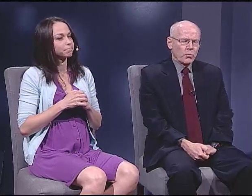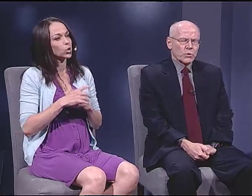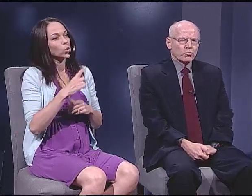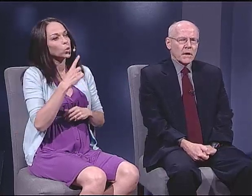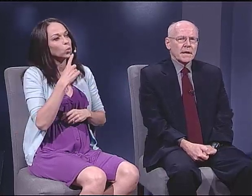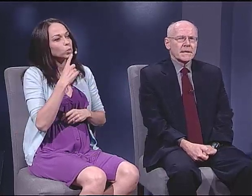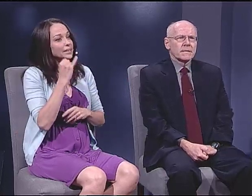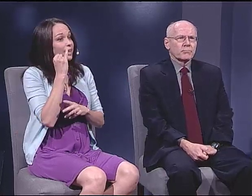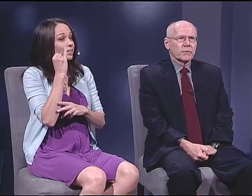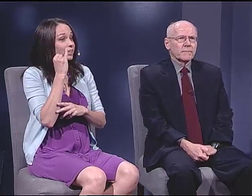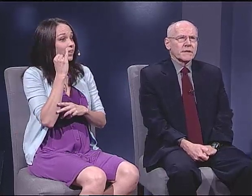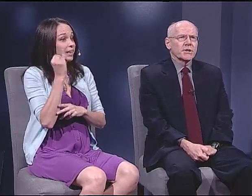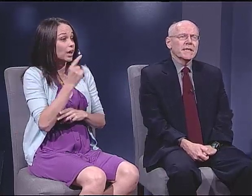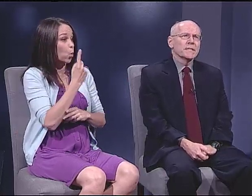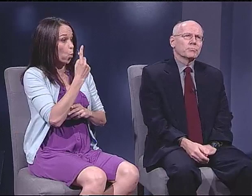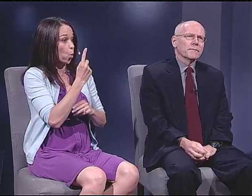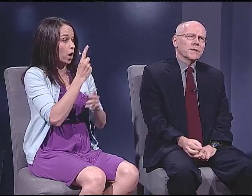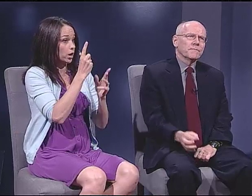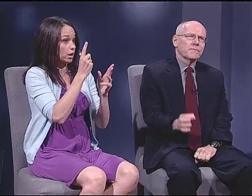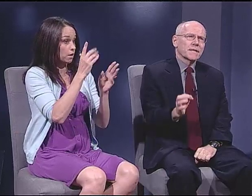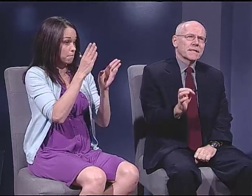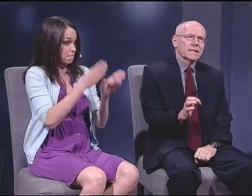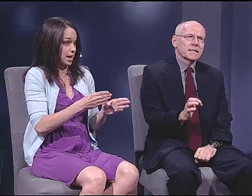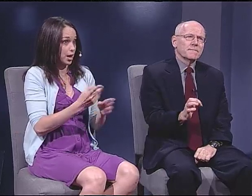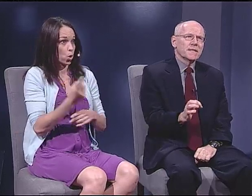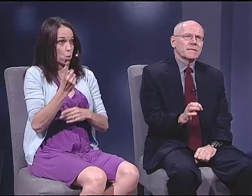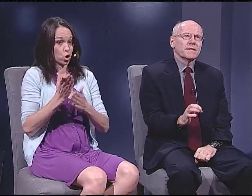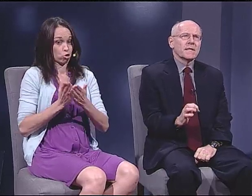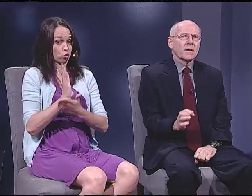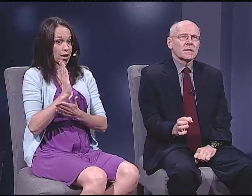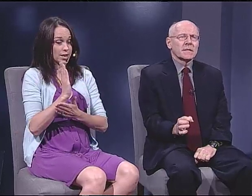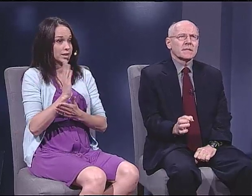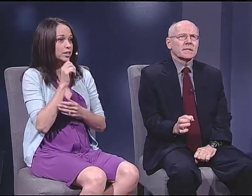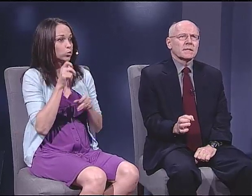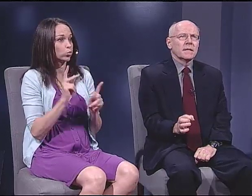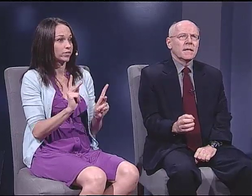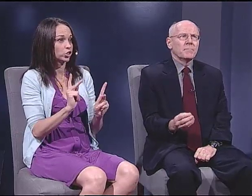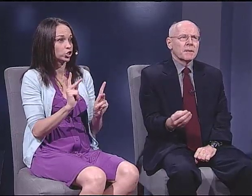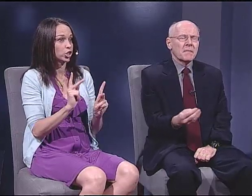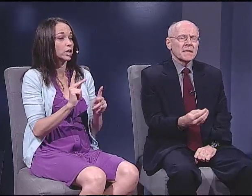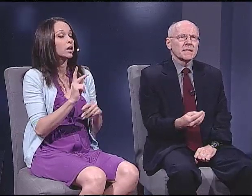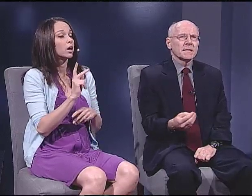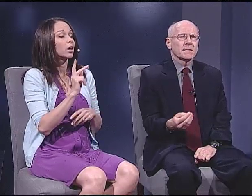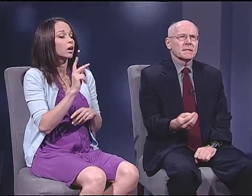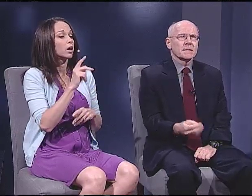one right is a privilege, it is a privilege for the citizen, these would be the non-citizen, but among citizens,